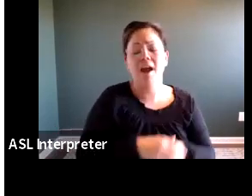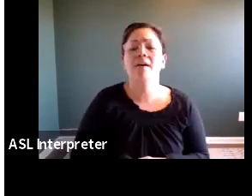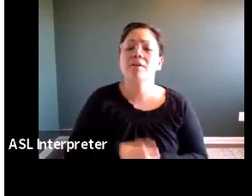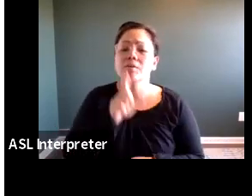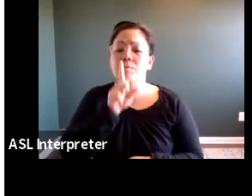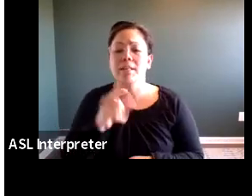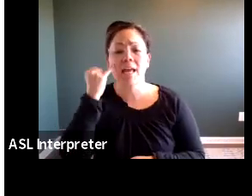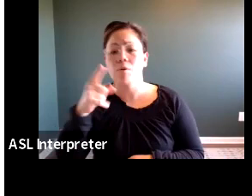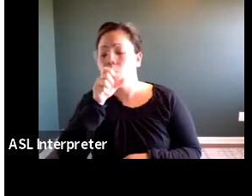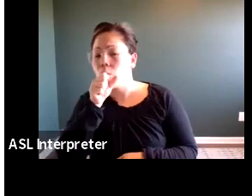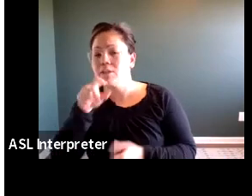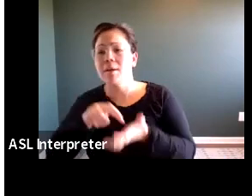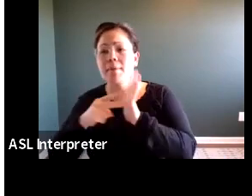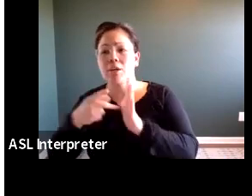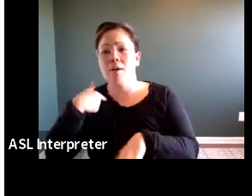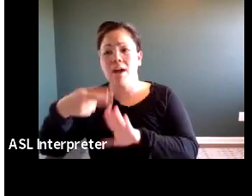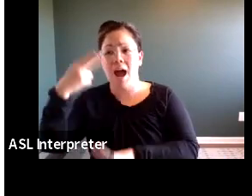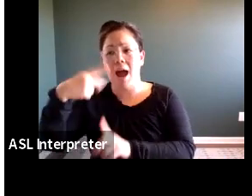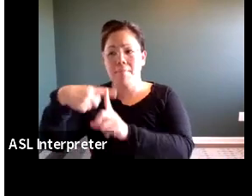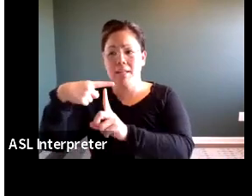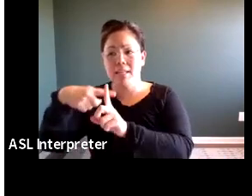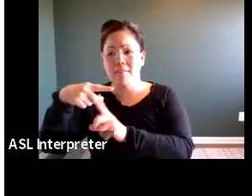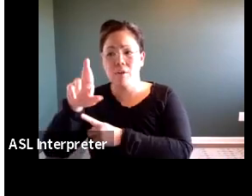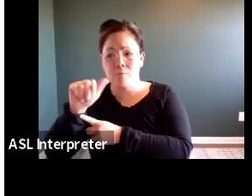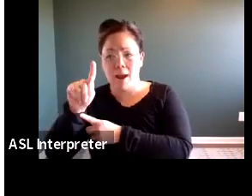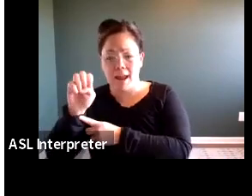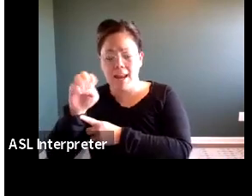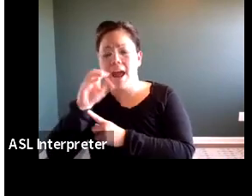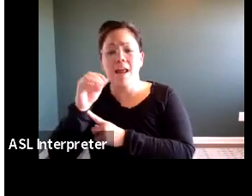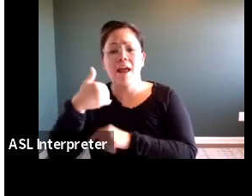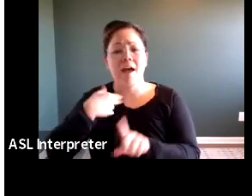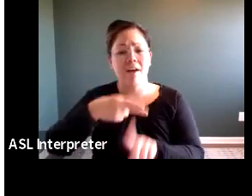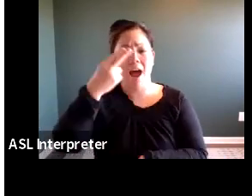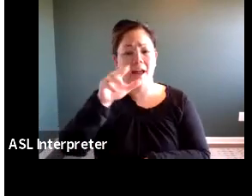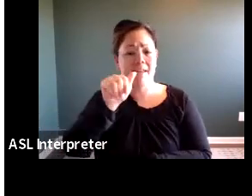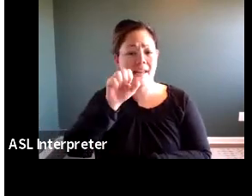And if you're a red, that means you have a high positivity rate and you have a high case per a hundred thousand.